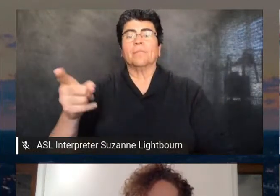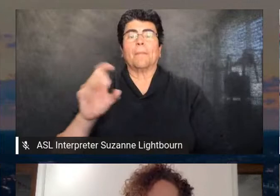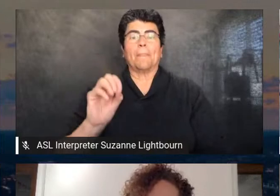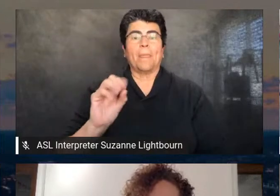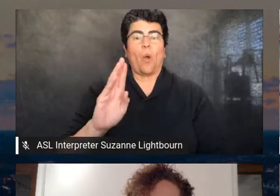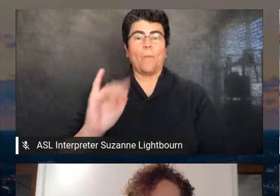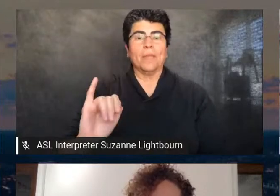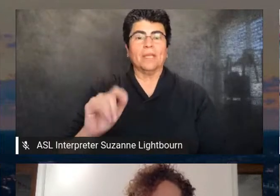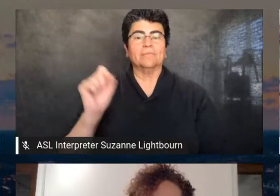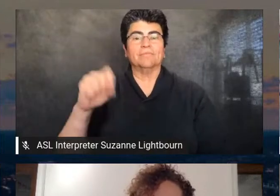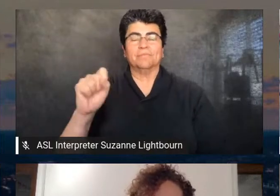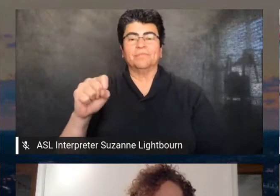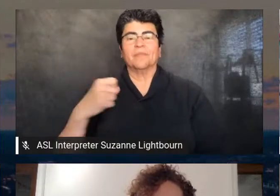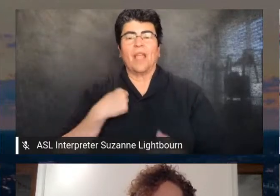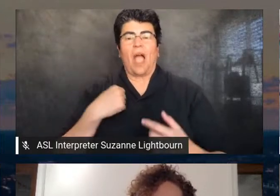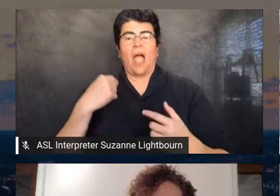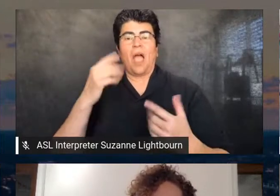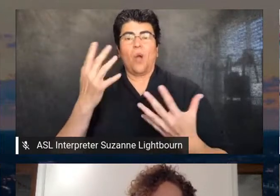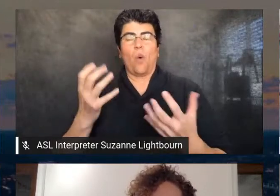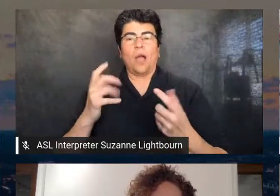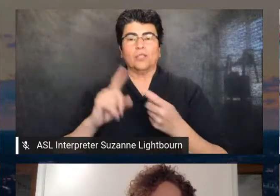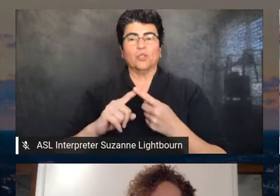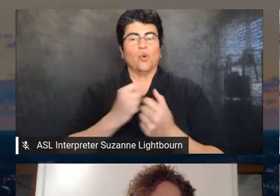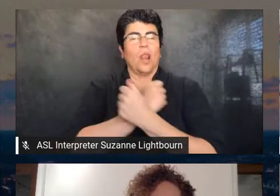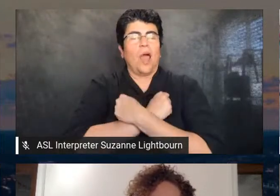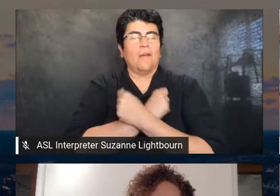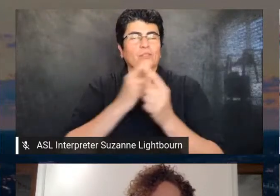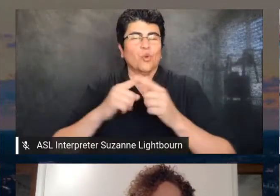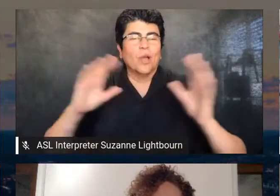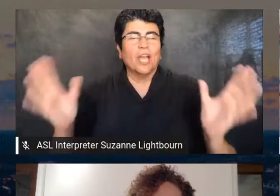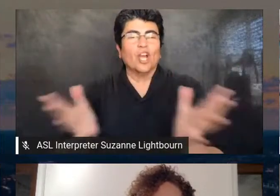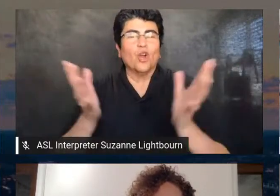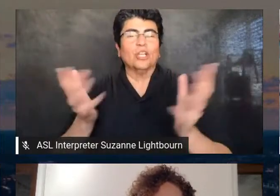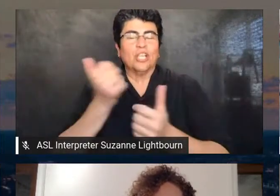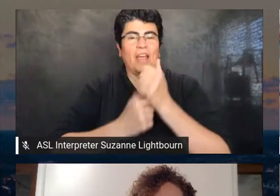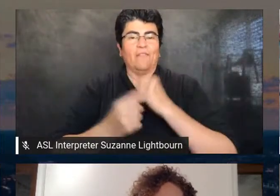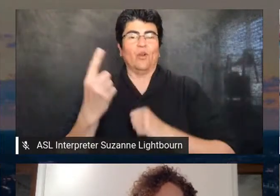One thing, I would love to encourage everyone to vote,